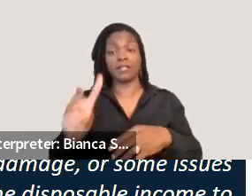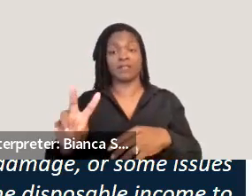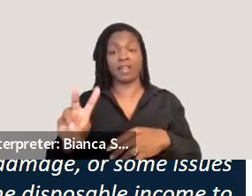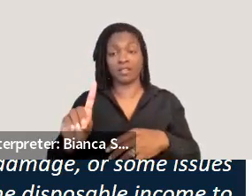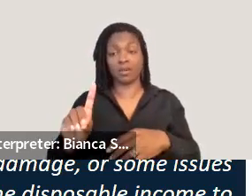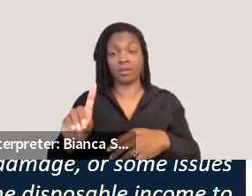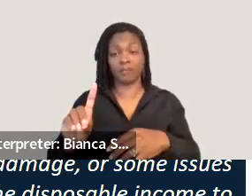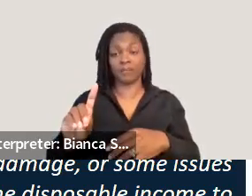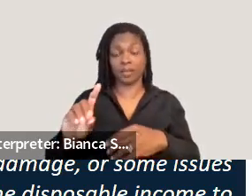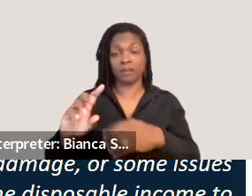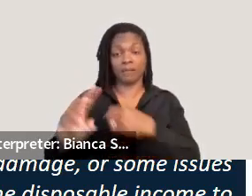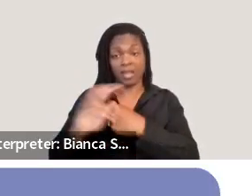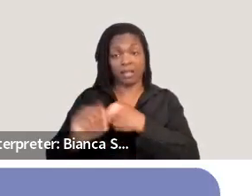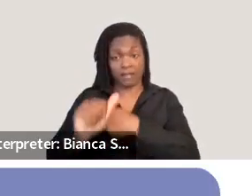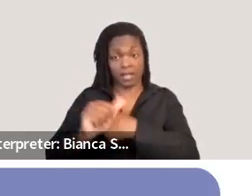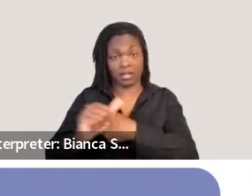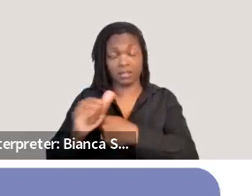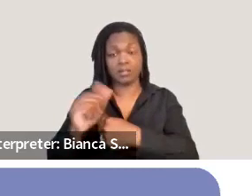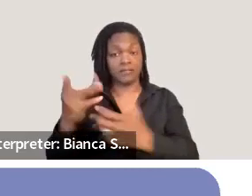Next slide.